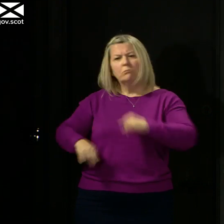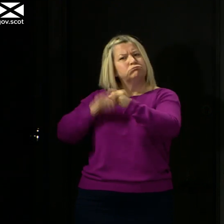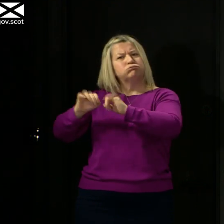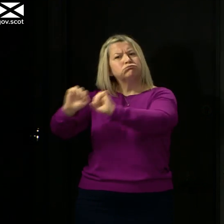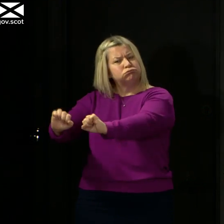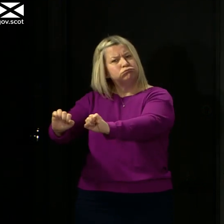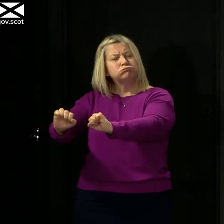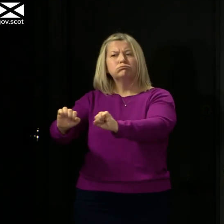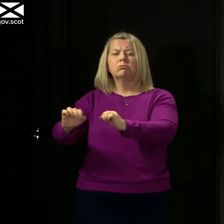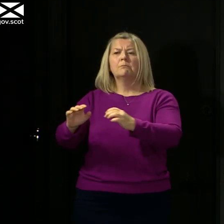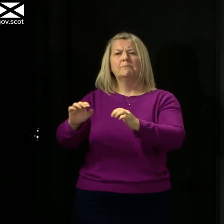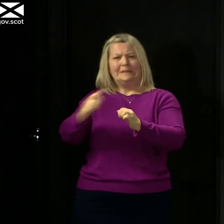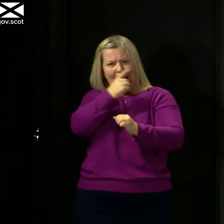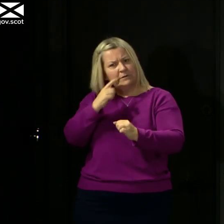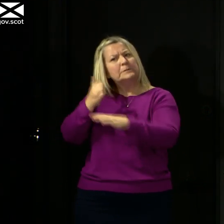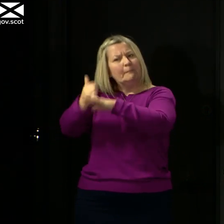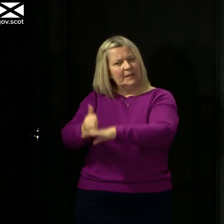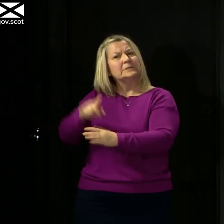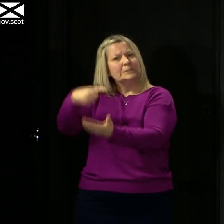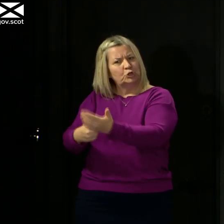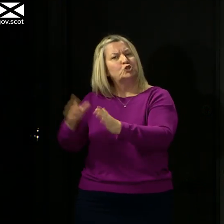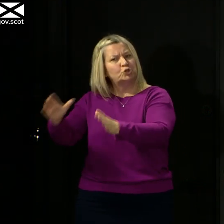say two things, I think it is important on all of us that when we make decisions, we